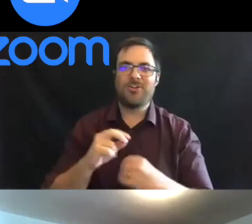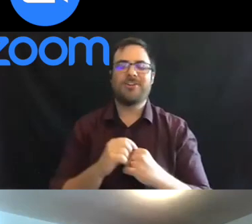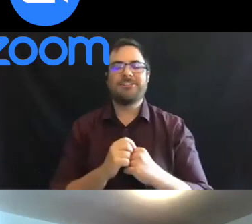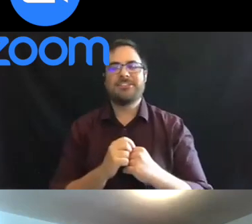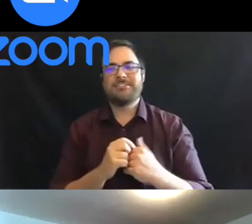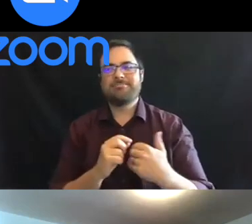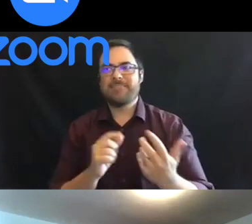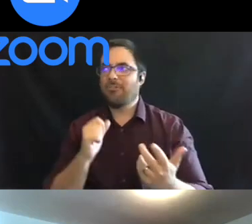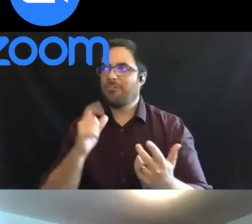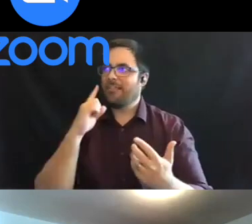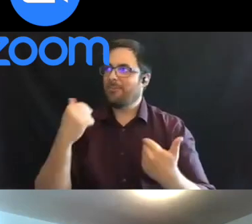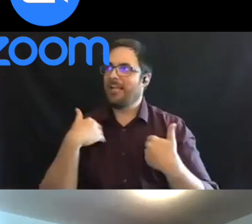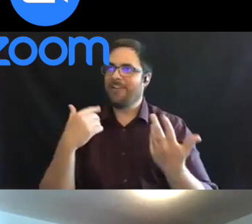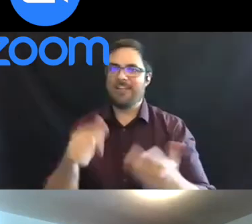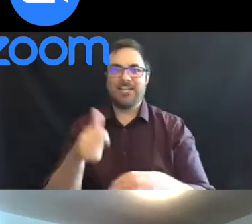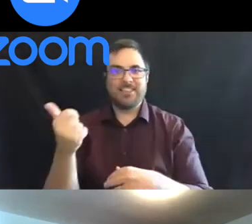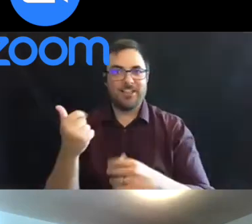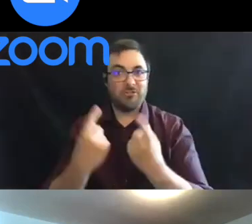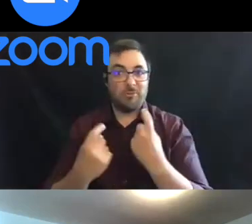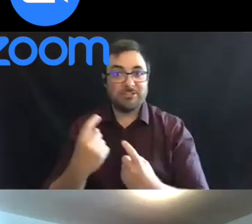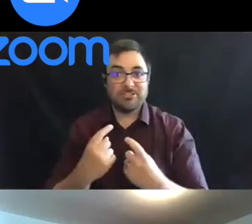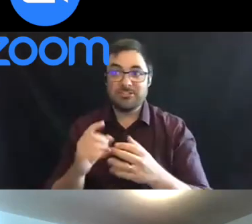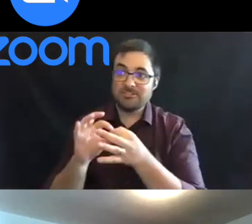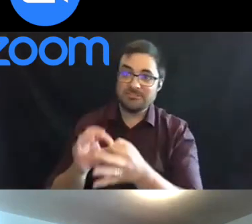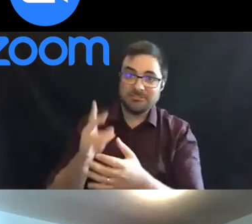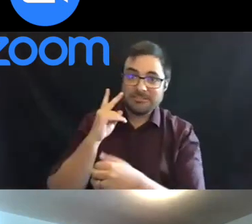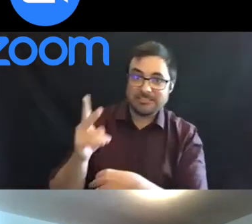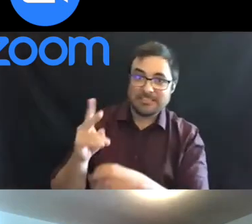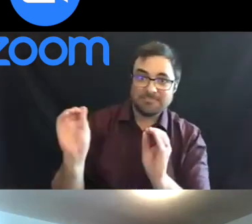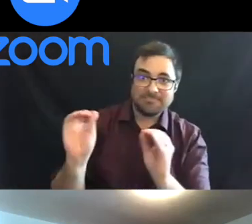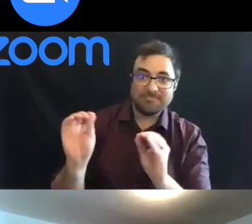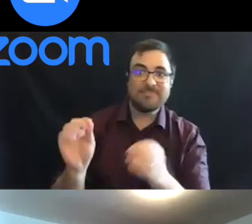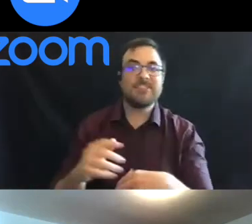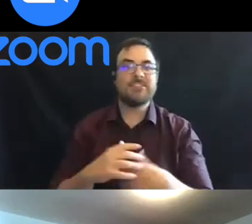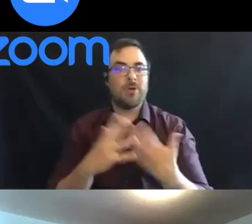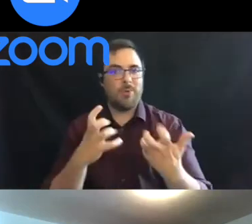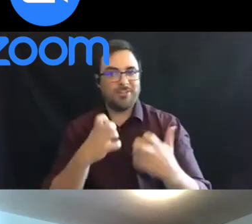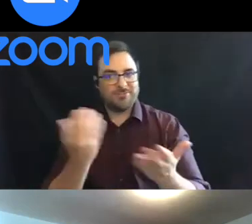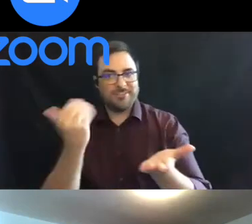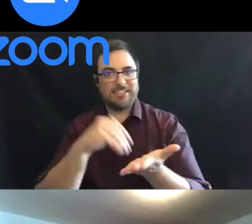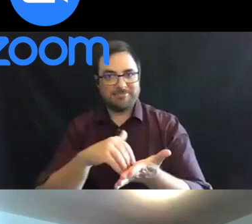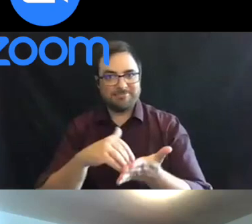we have any other questions that have been posted so I would just like to thank the Sound Beginnings